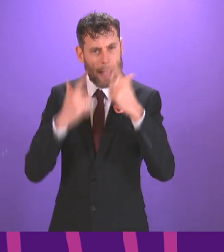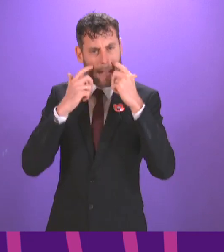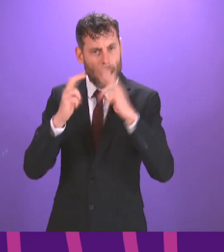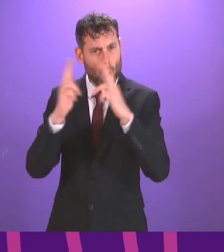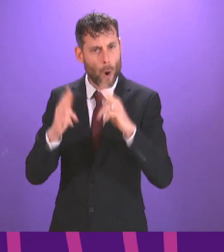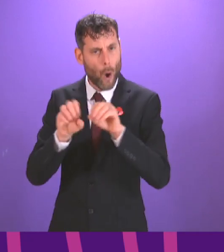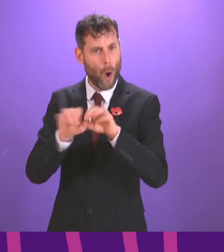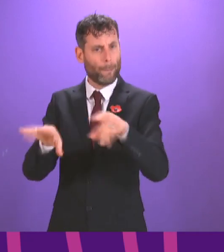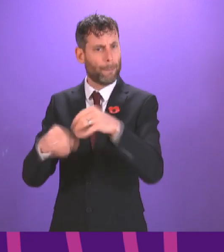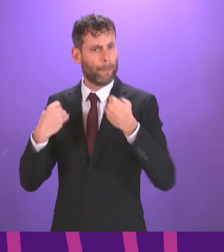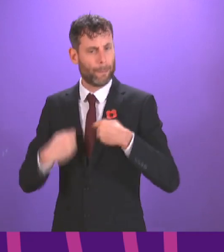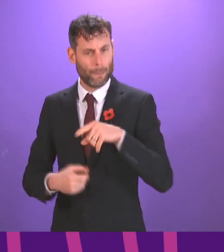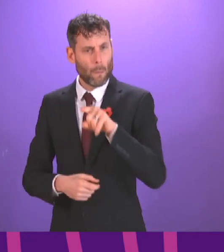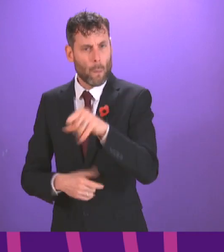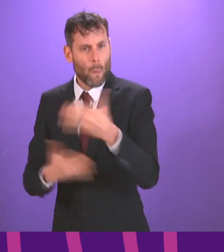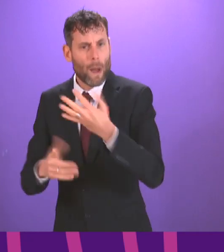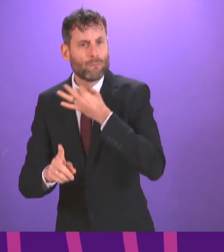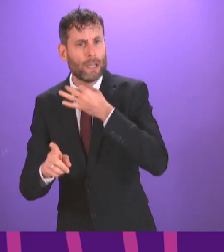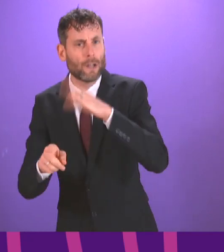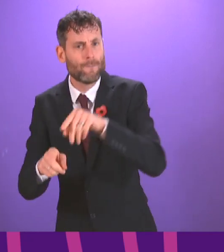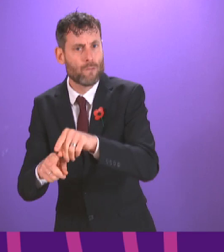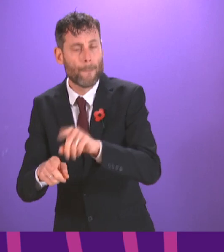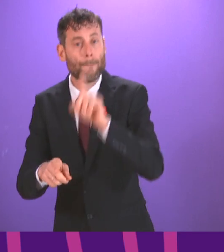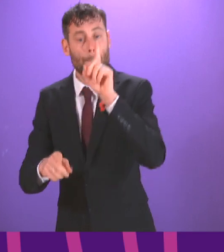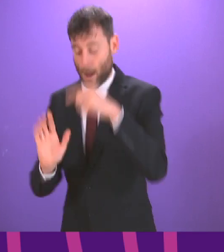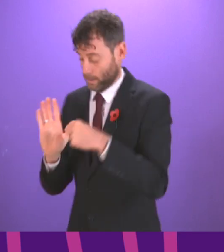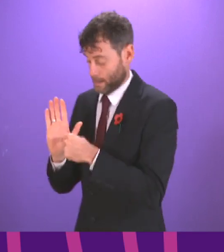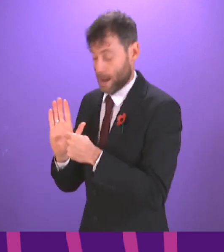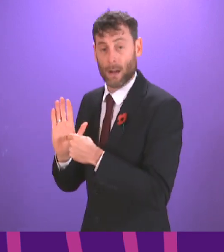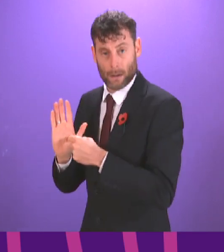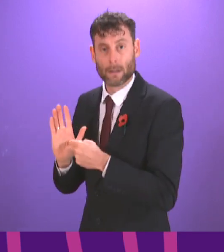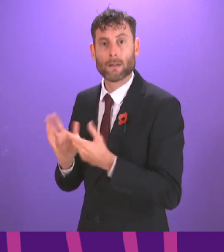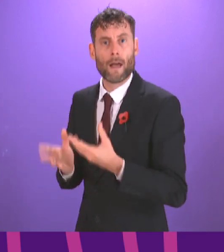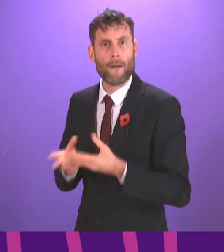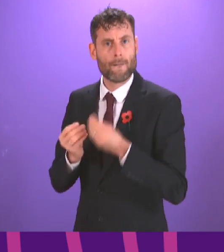Of course, the report gives us much more information than is available in any other part of the